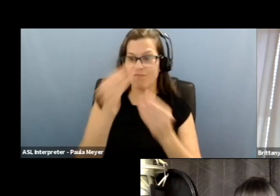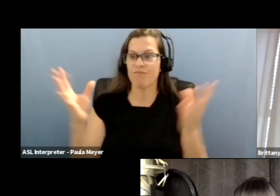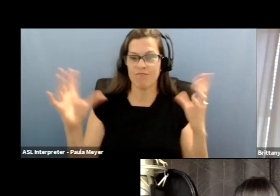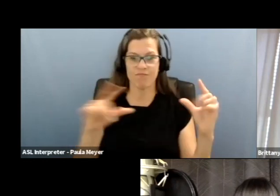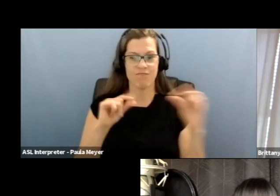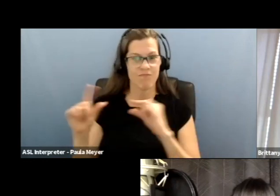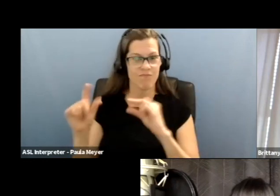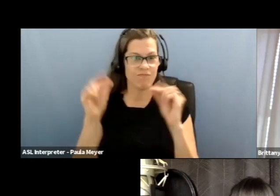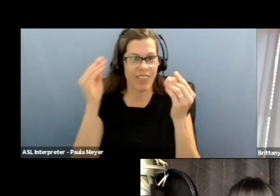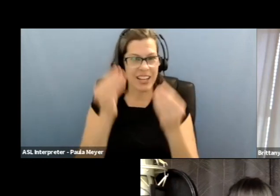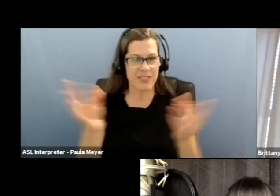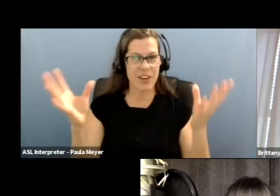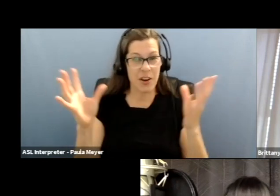Different theaters-